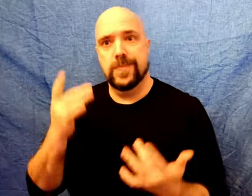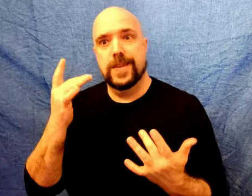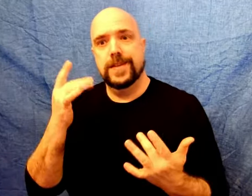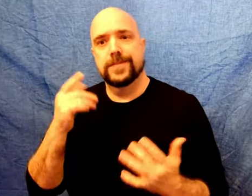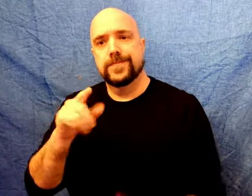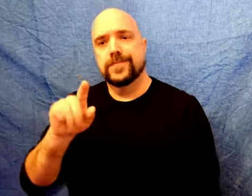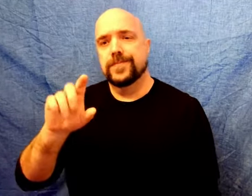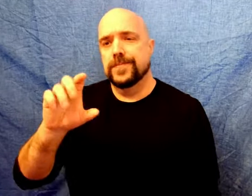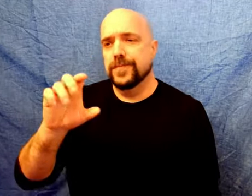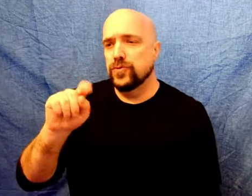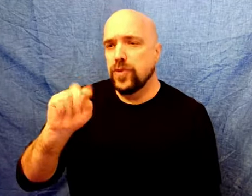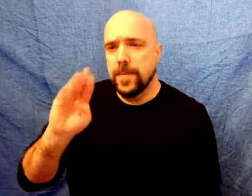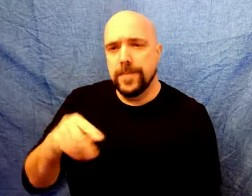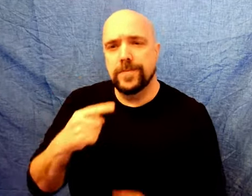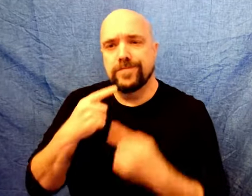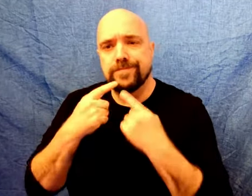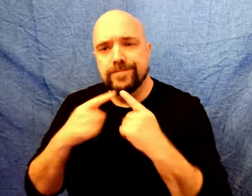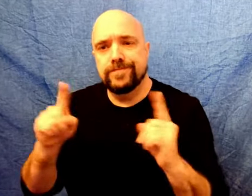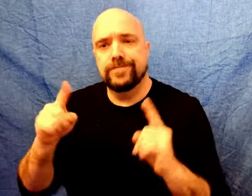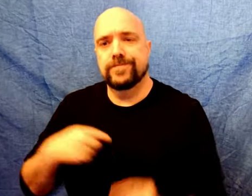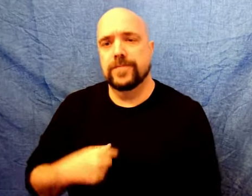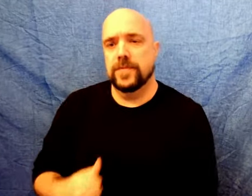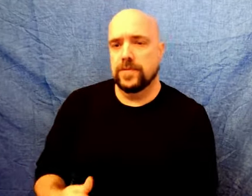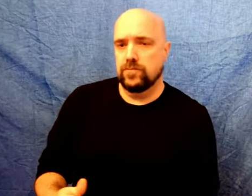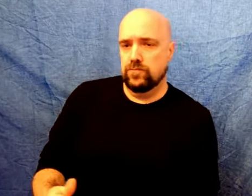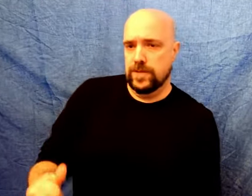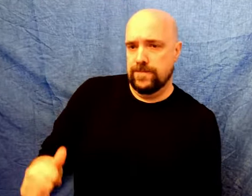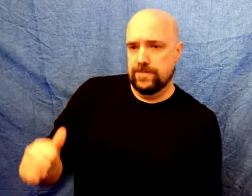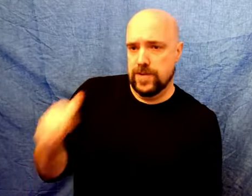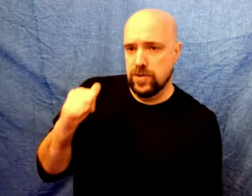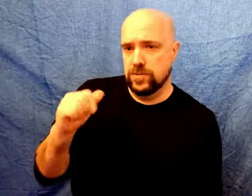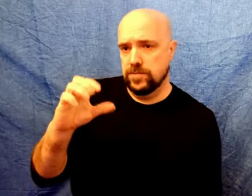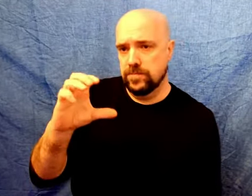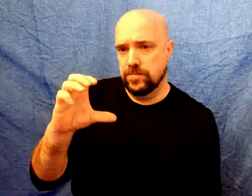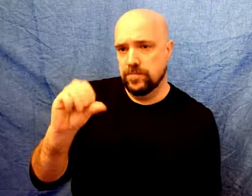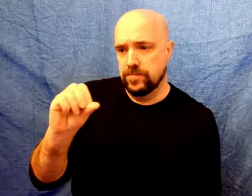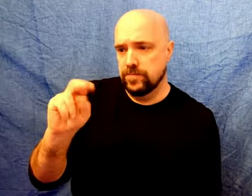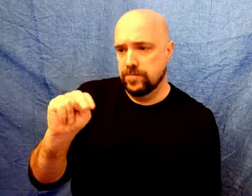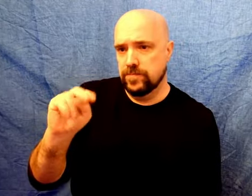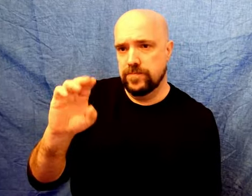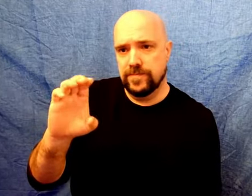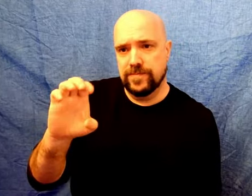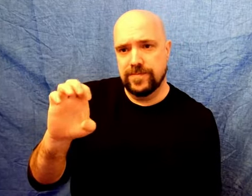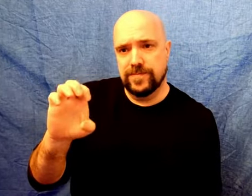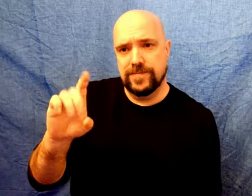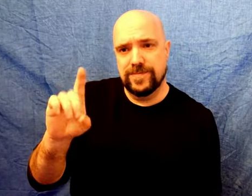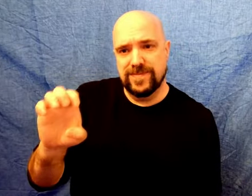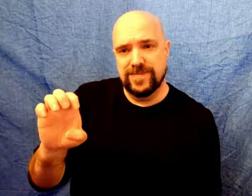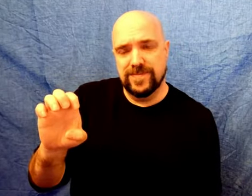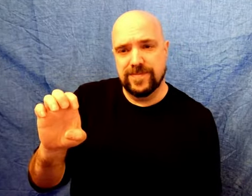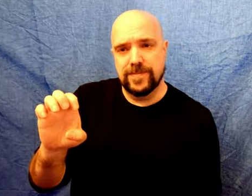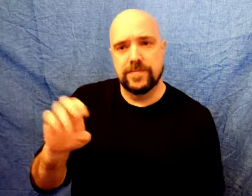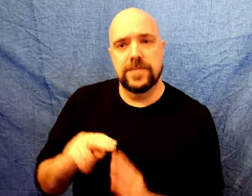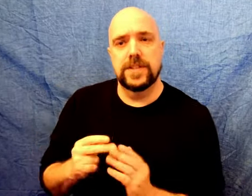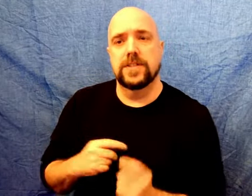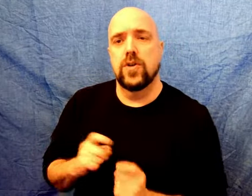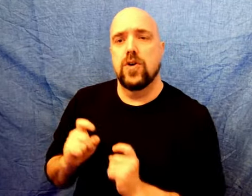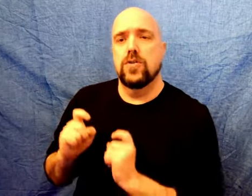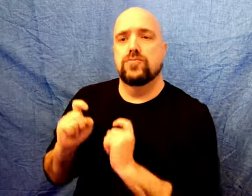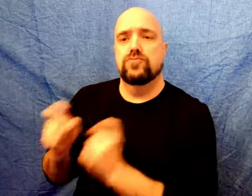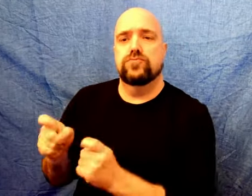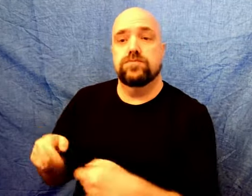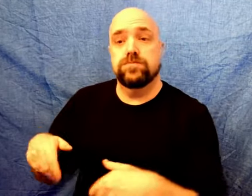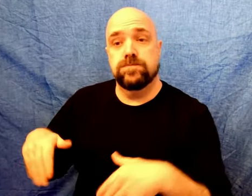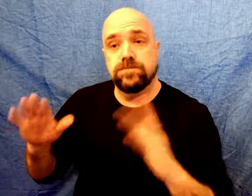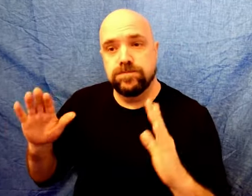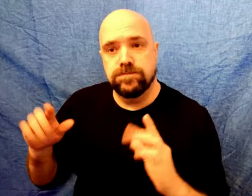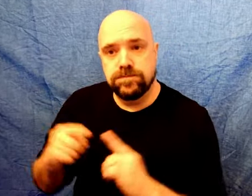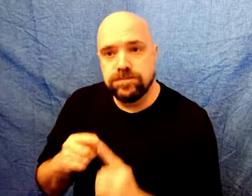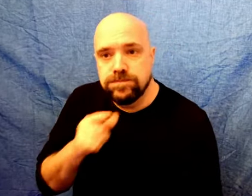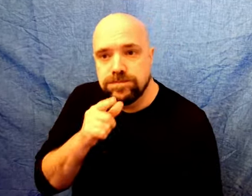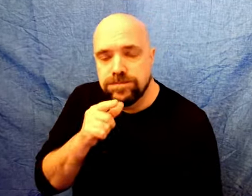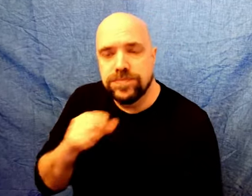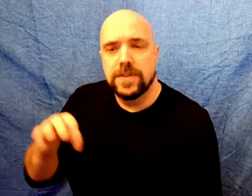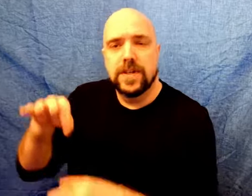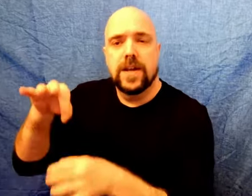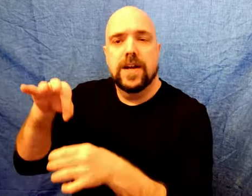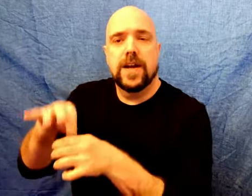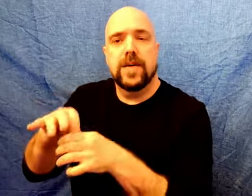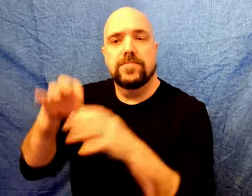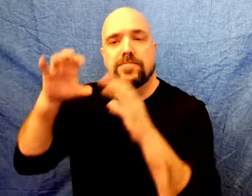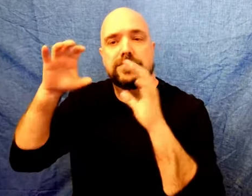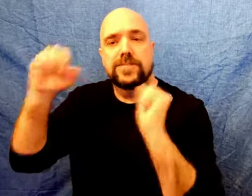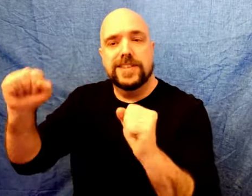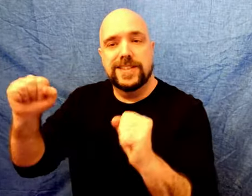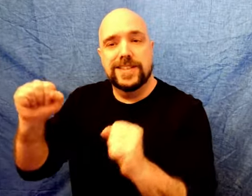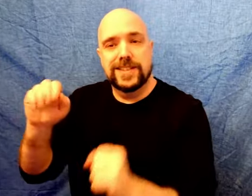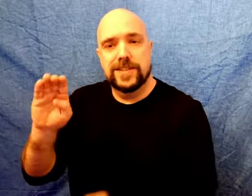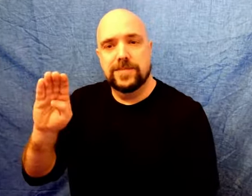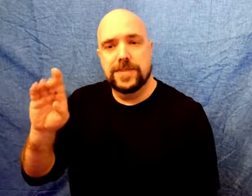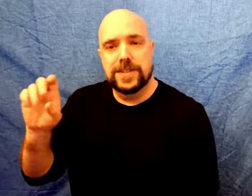Why? Trump announced that he refuses to concede to President Elected Bidden.